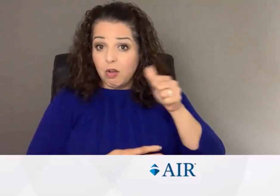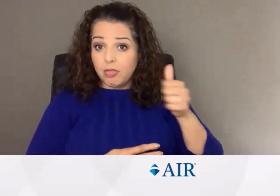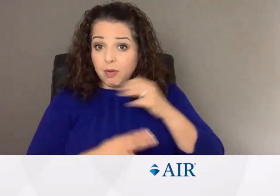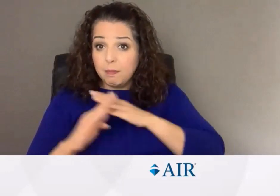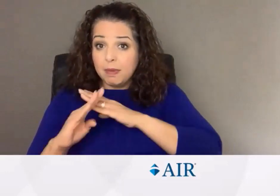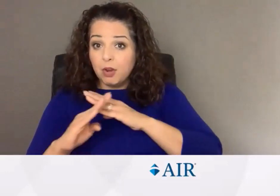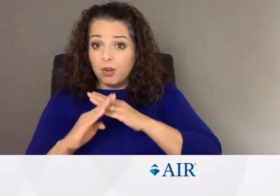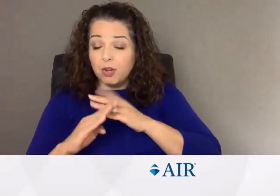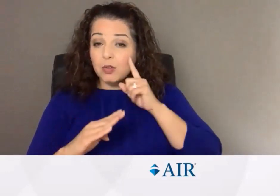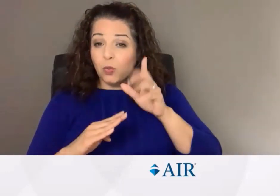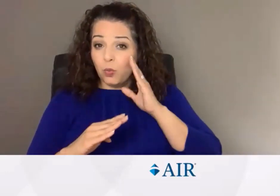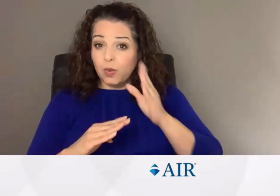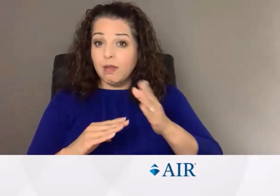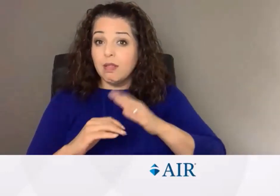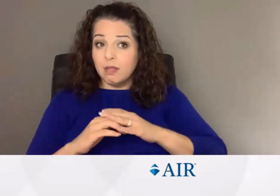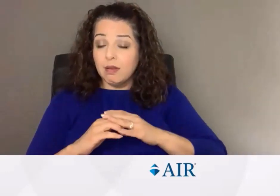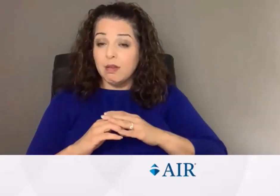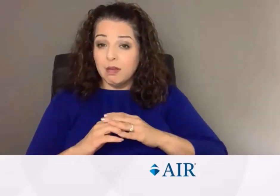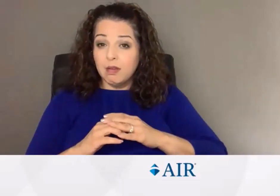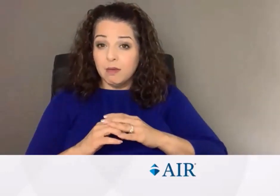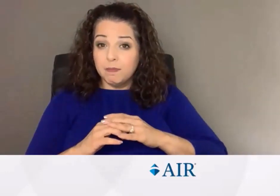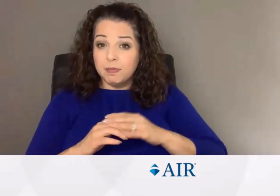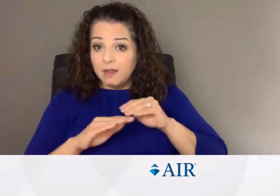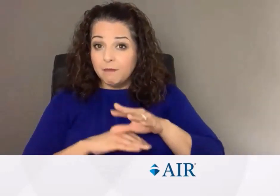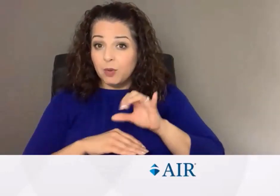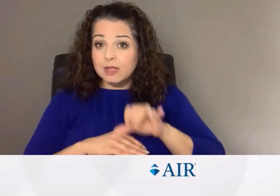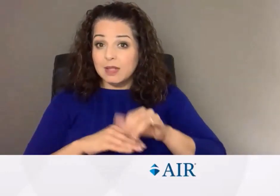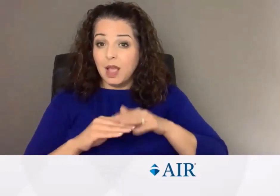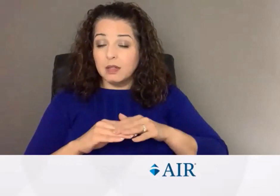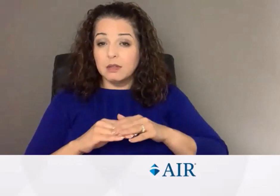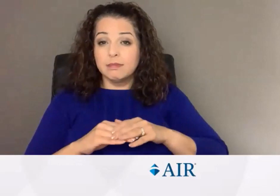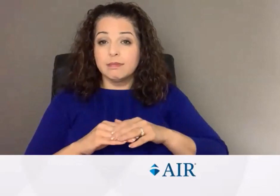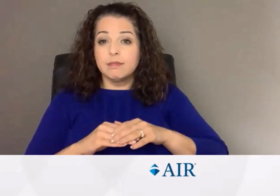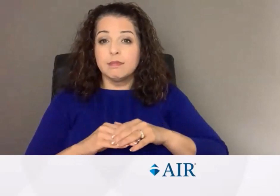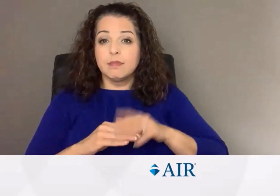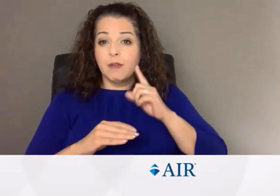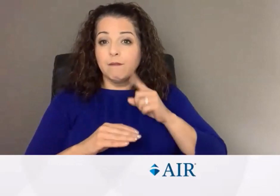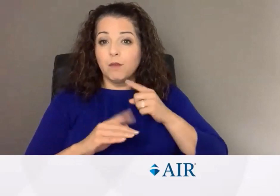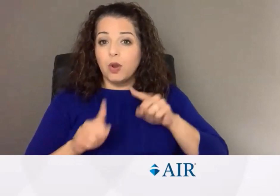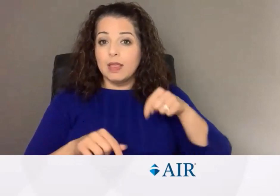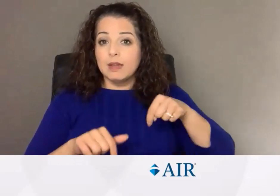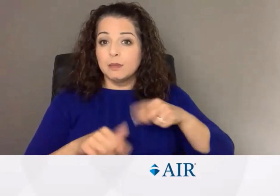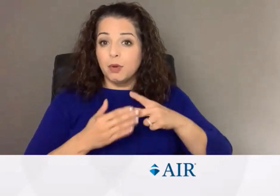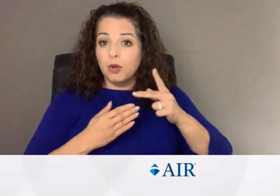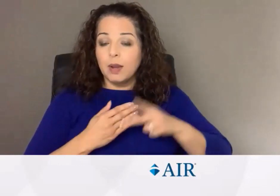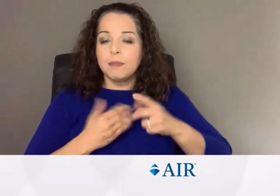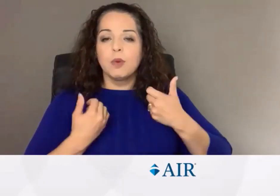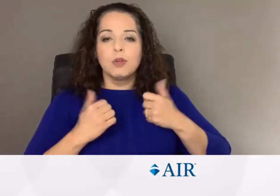of CAPABLE? So that's something that we're trying to study with this program.